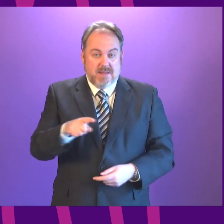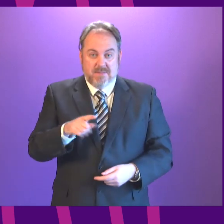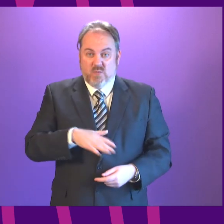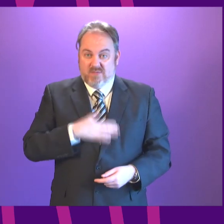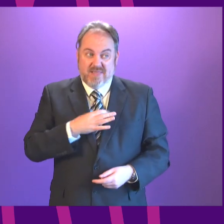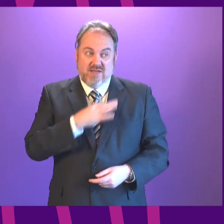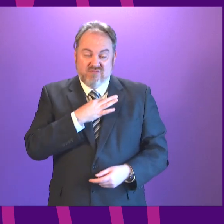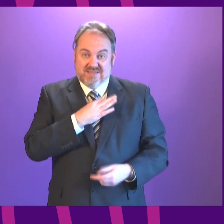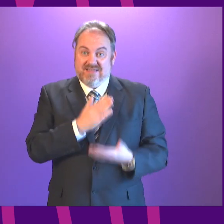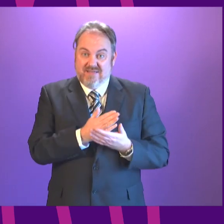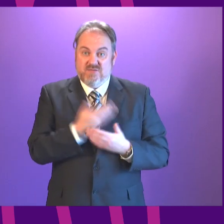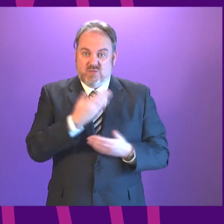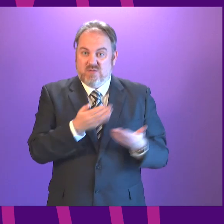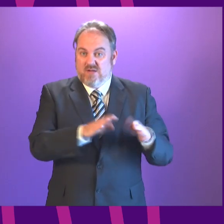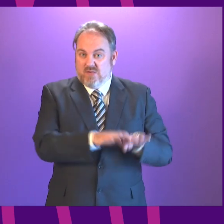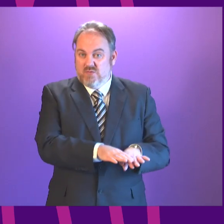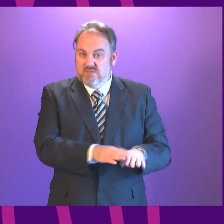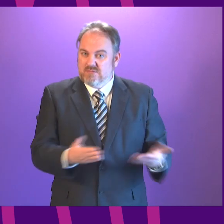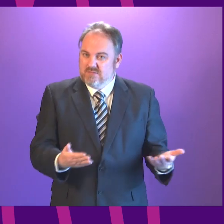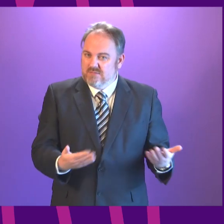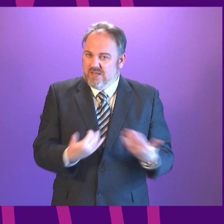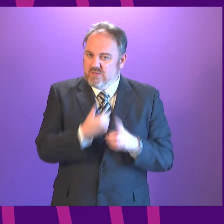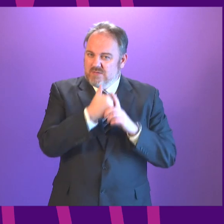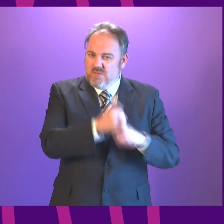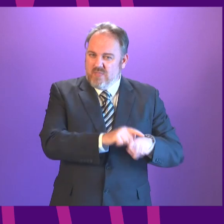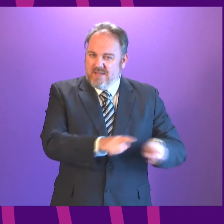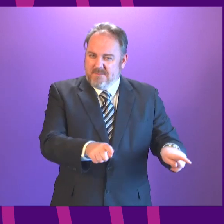The First Minister: Rightly, the operative word in the early part